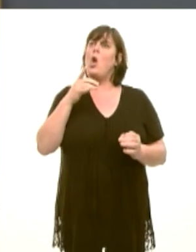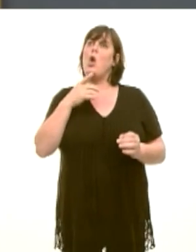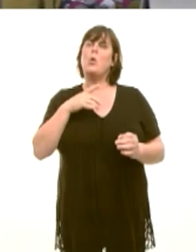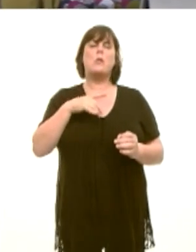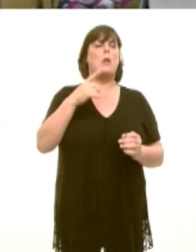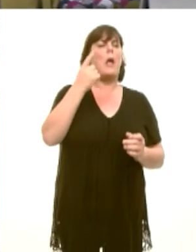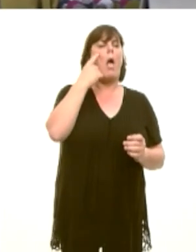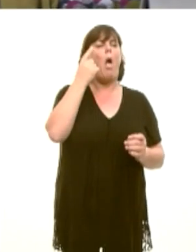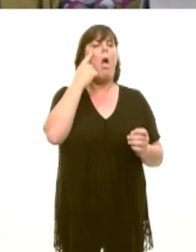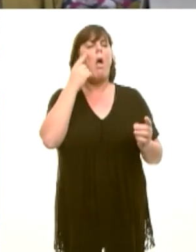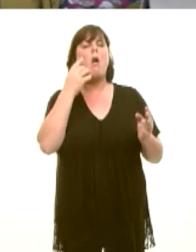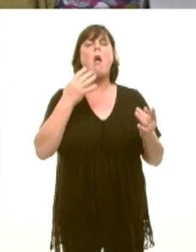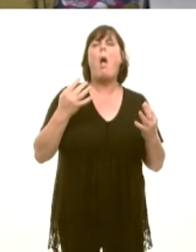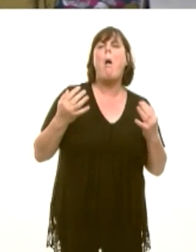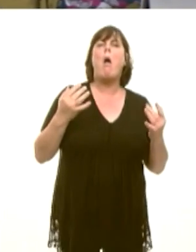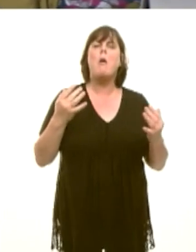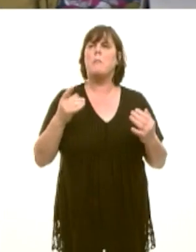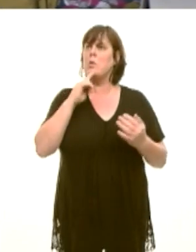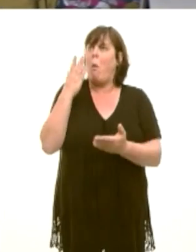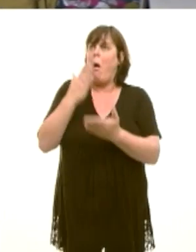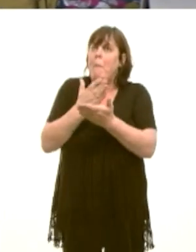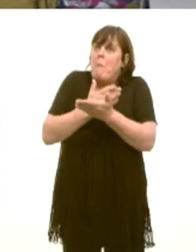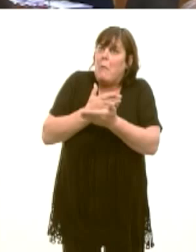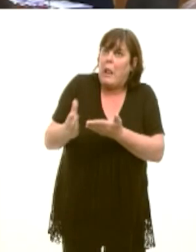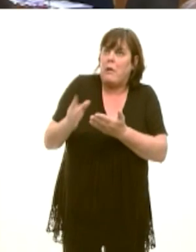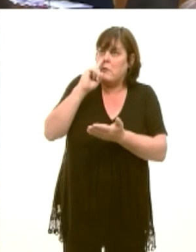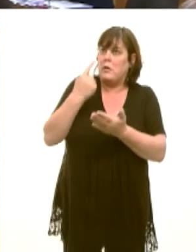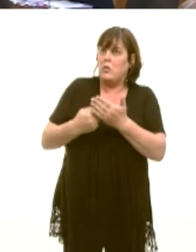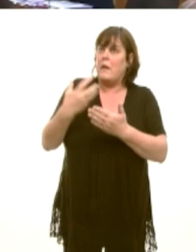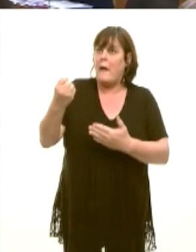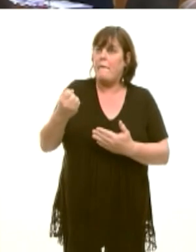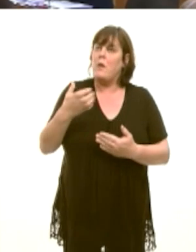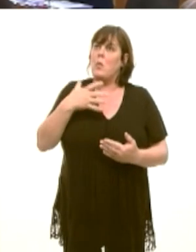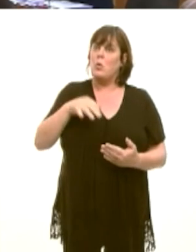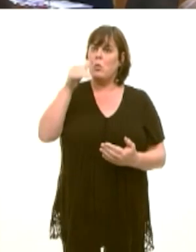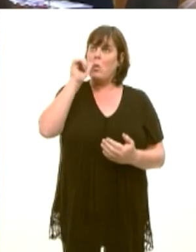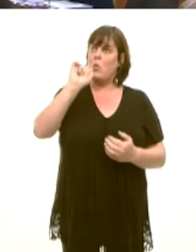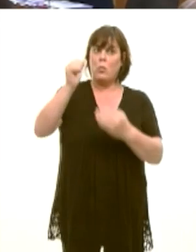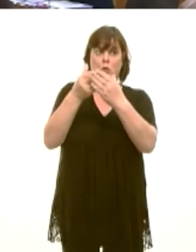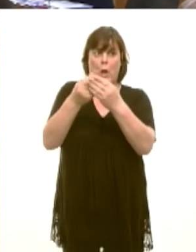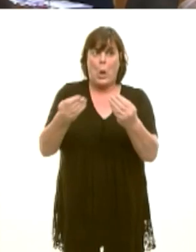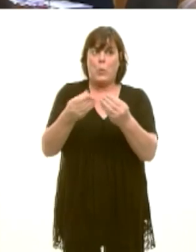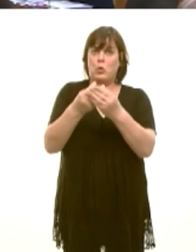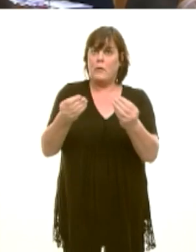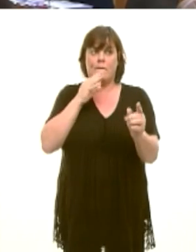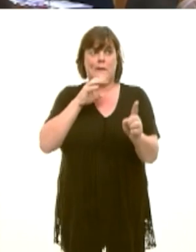edges. Perhaps you can enlighten us this afternoon: what is your solution to the diagnostic waiting